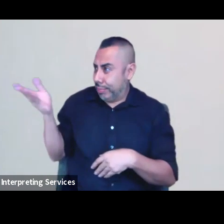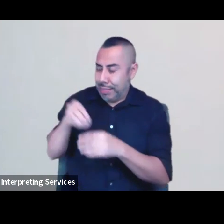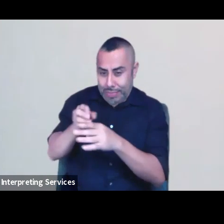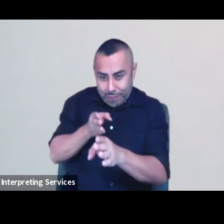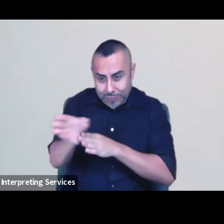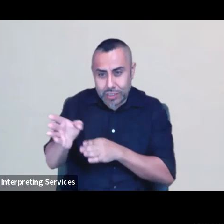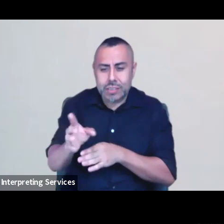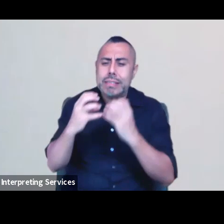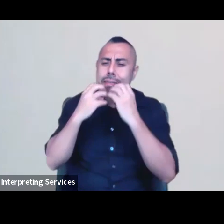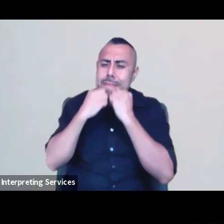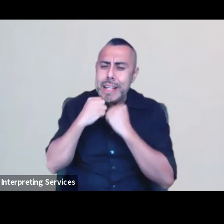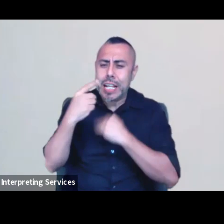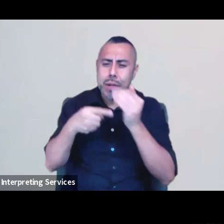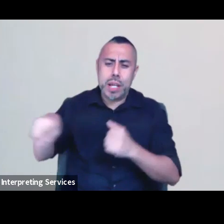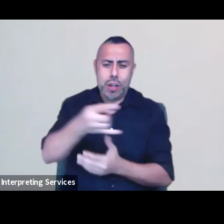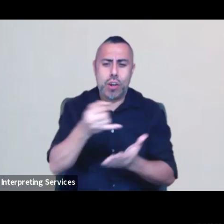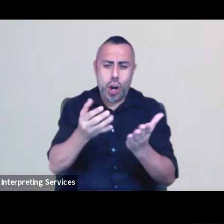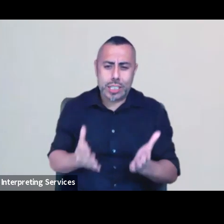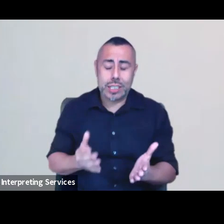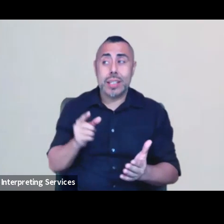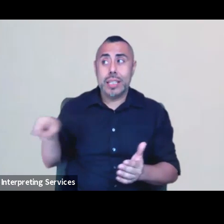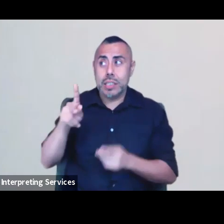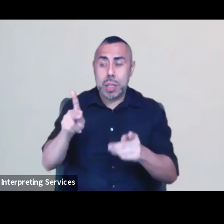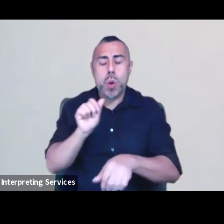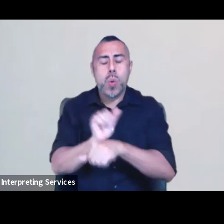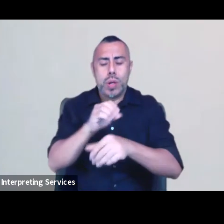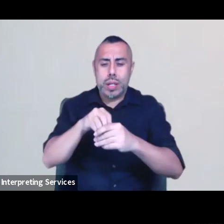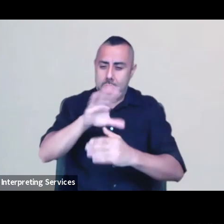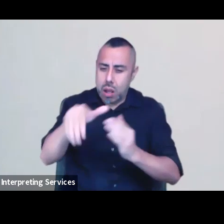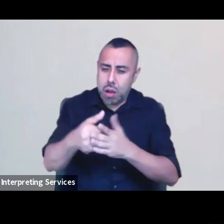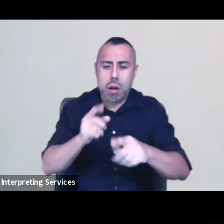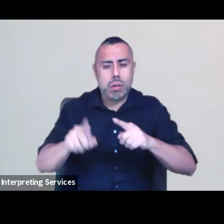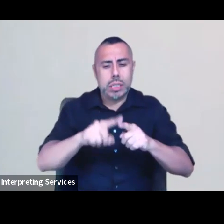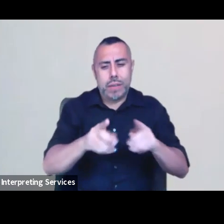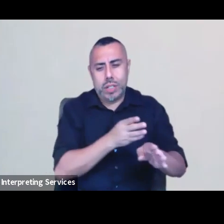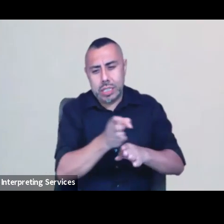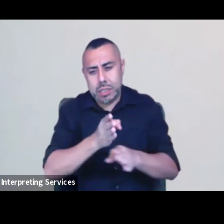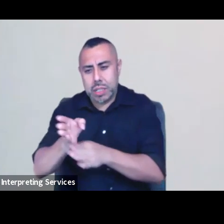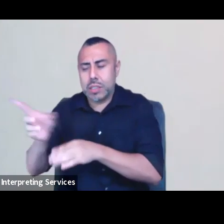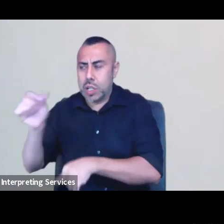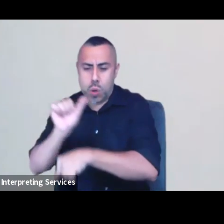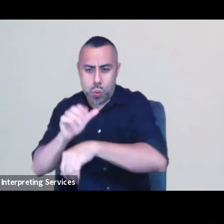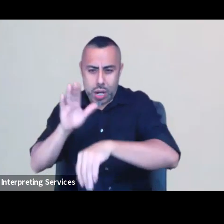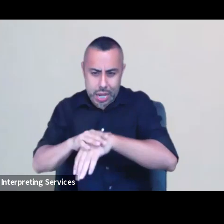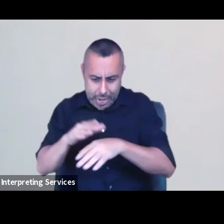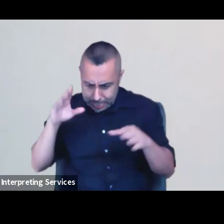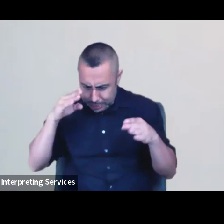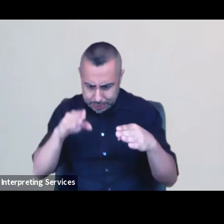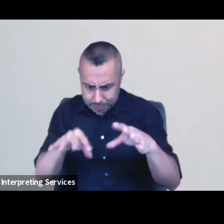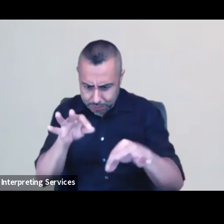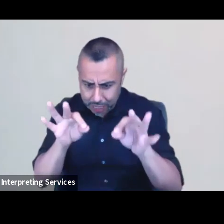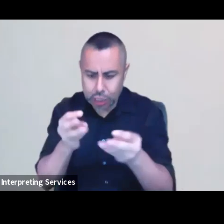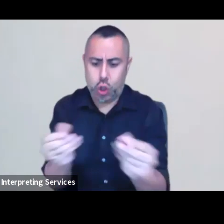working in all disciplines, working toward solutions, and we are gonna talk about some of them presently.